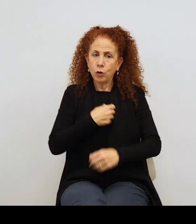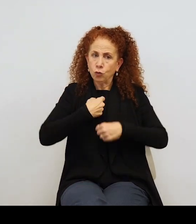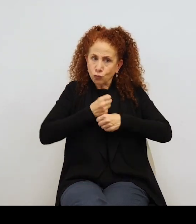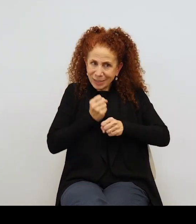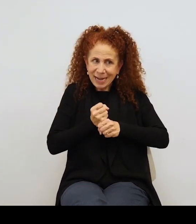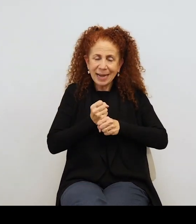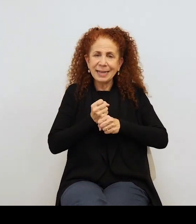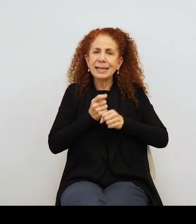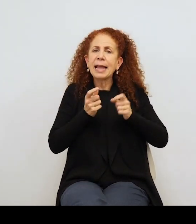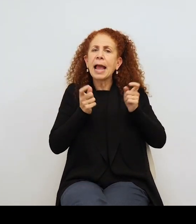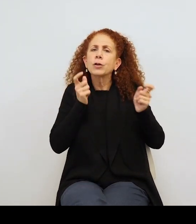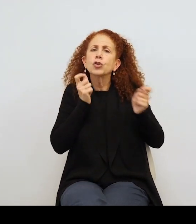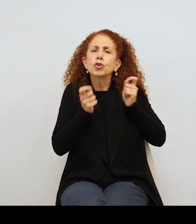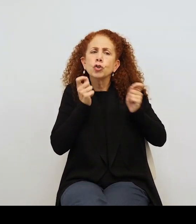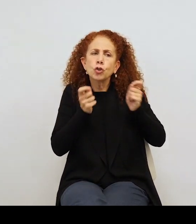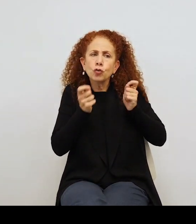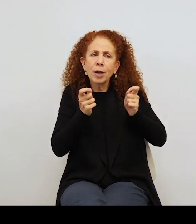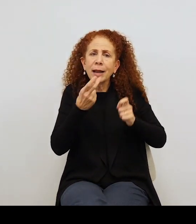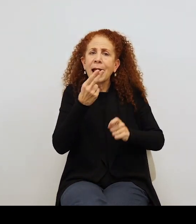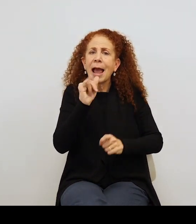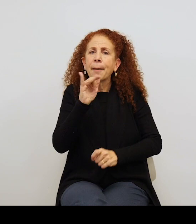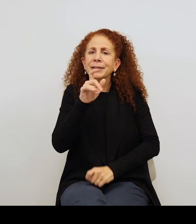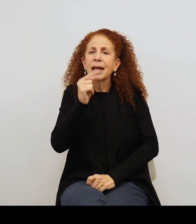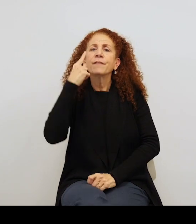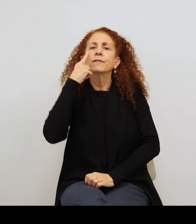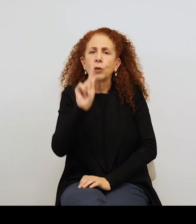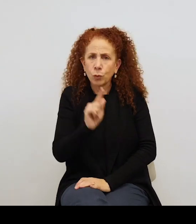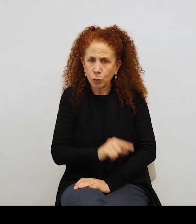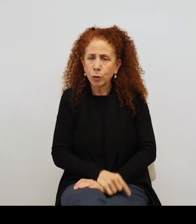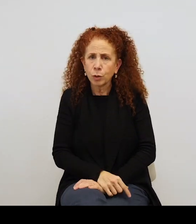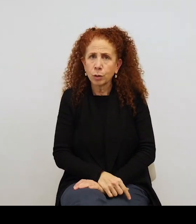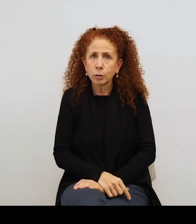and curating the habitats for?